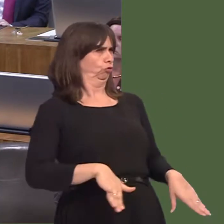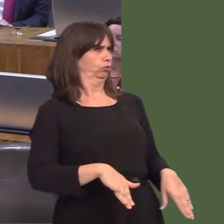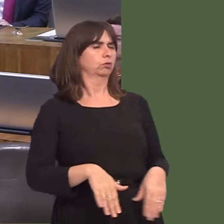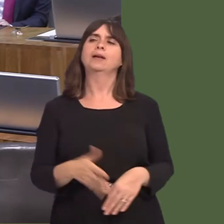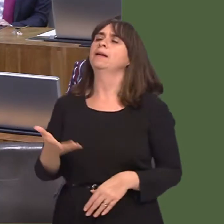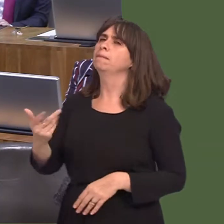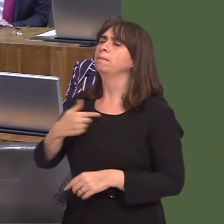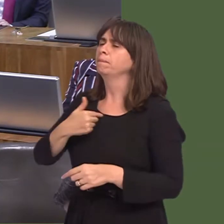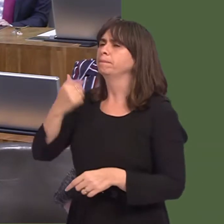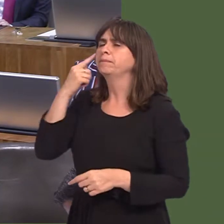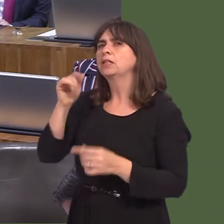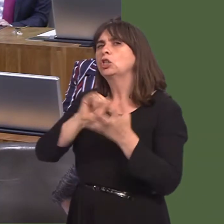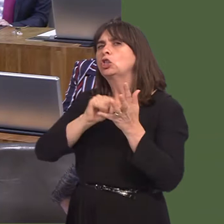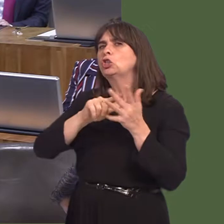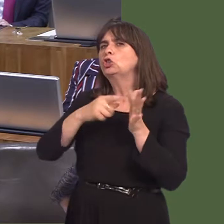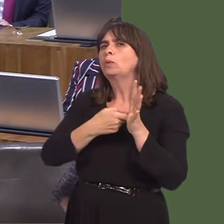We look at Superfast Cymru, for example, and what we have done with that.